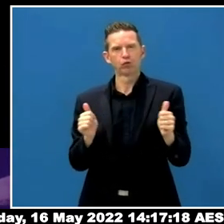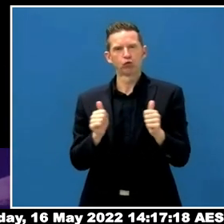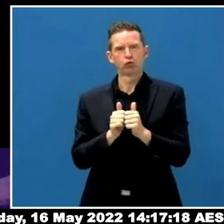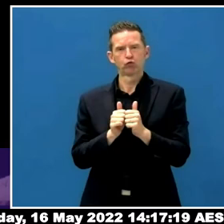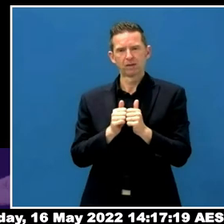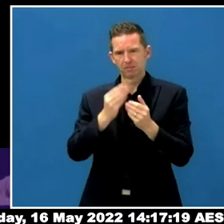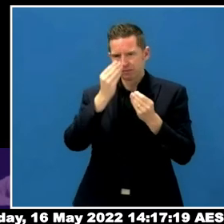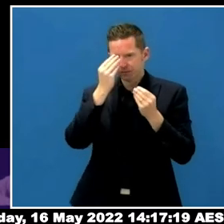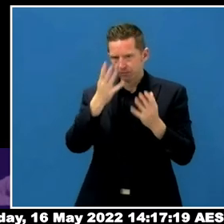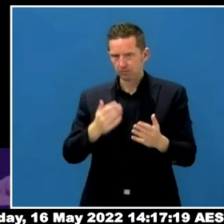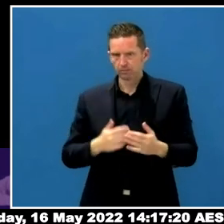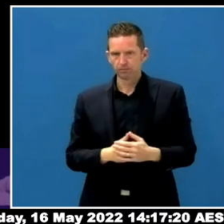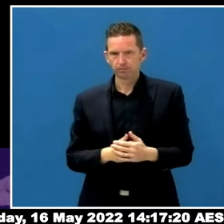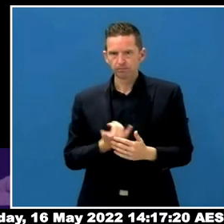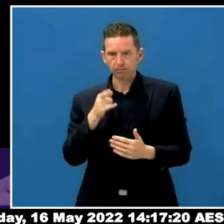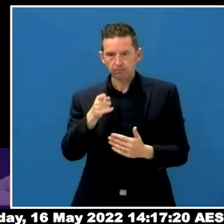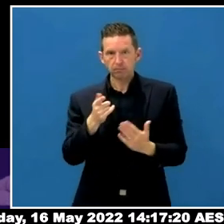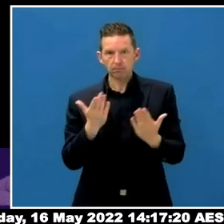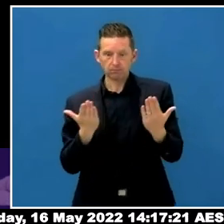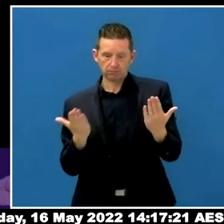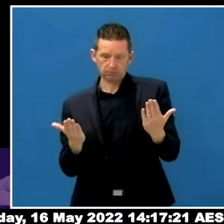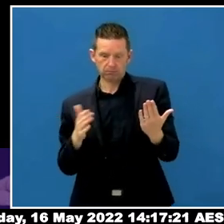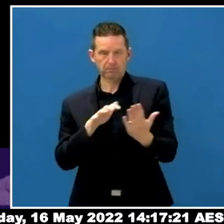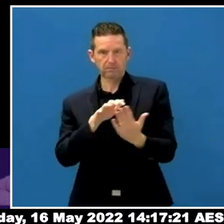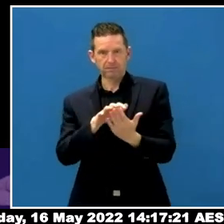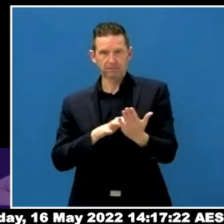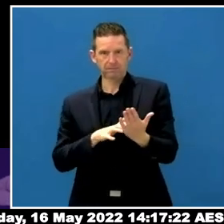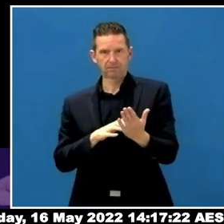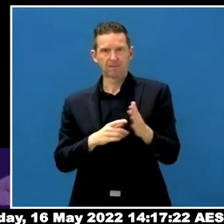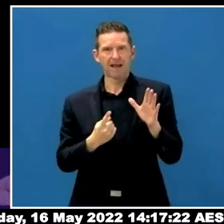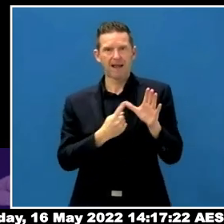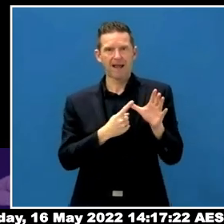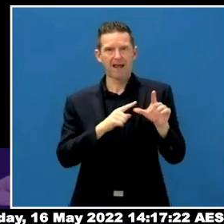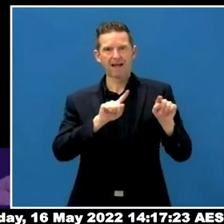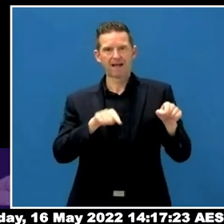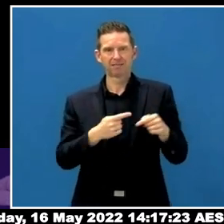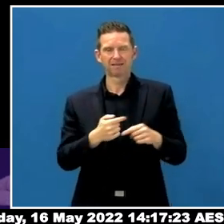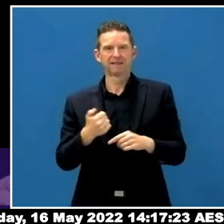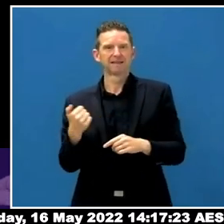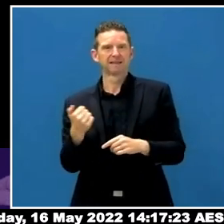That's behind hearing bundle A, tab 16. I have that.